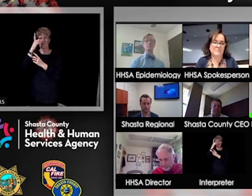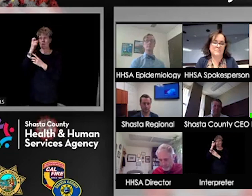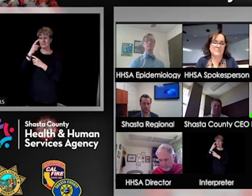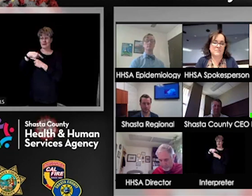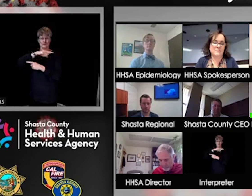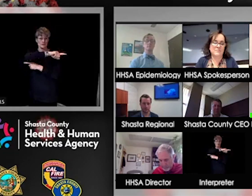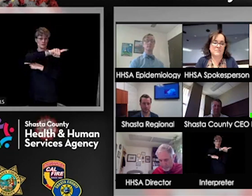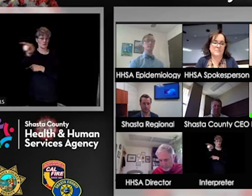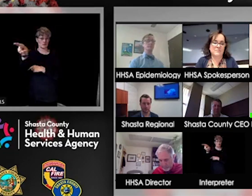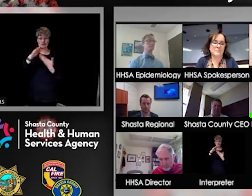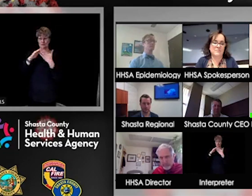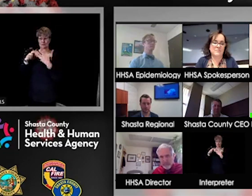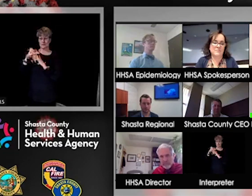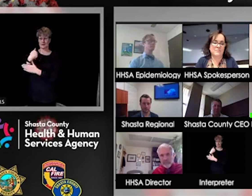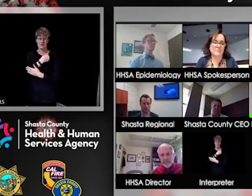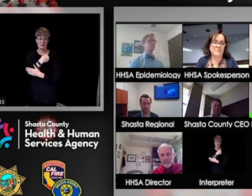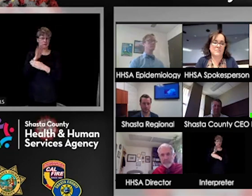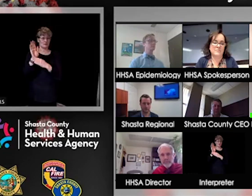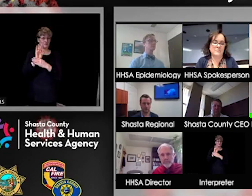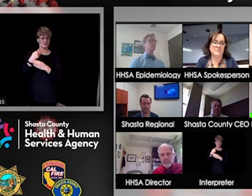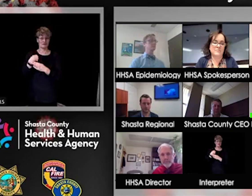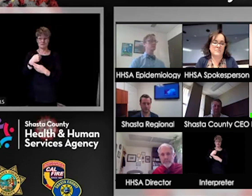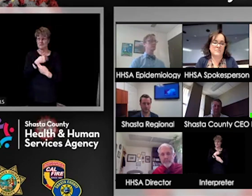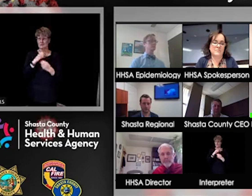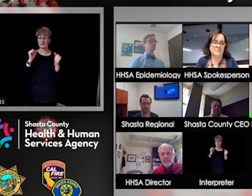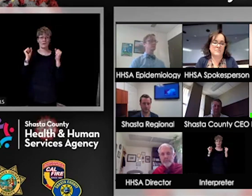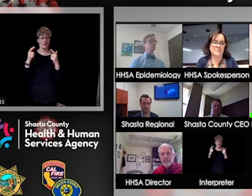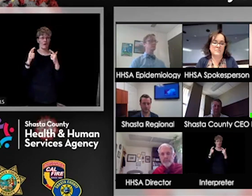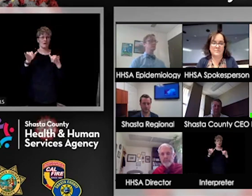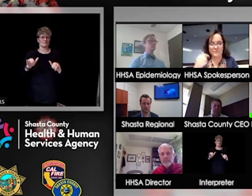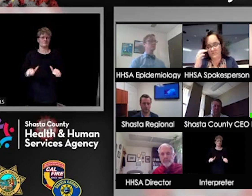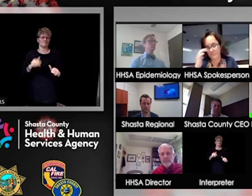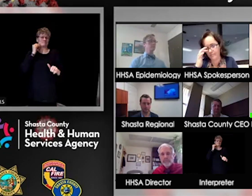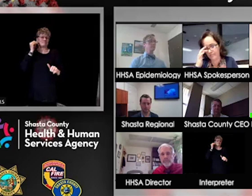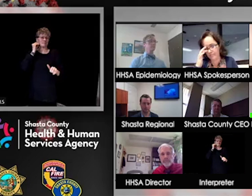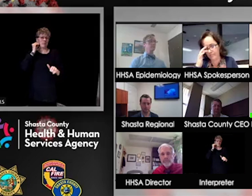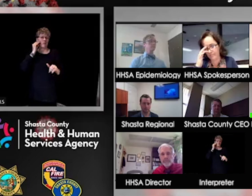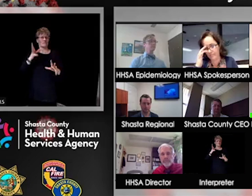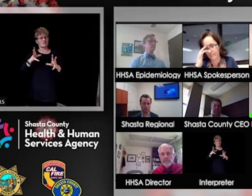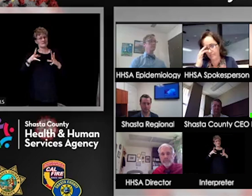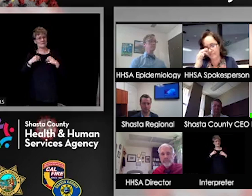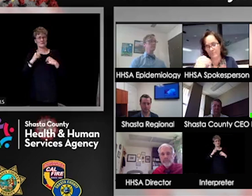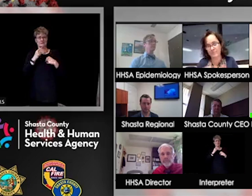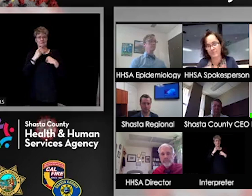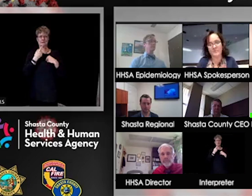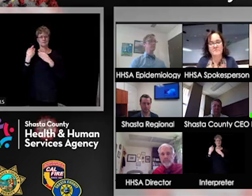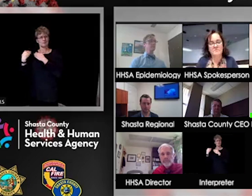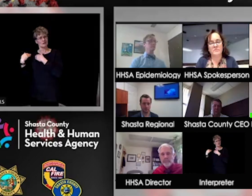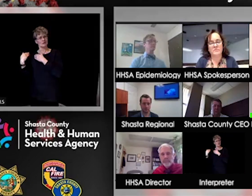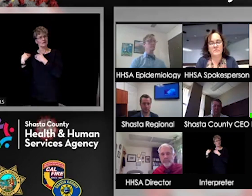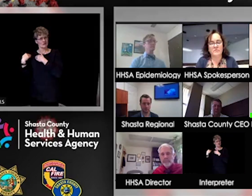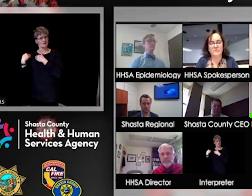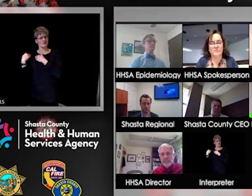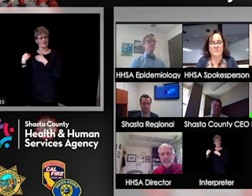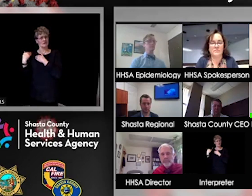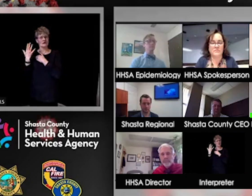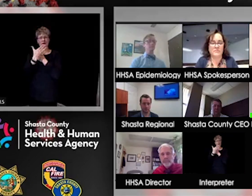are taking it seriously and implementing prevention measures within there within their locations.